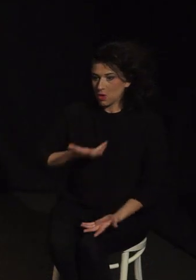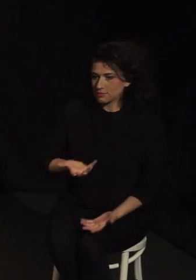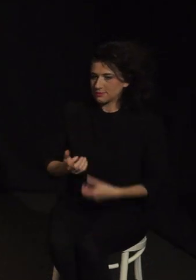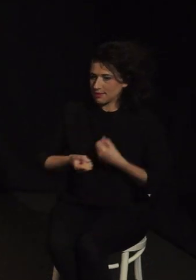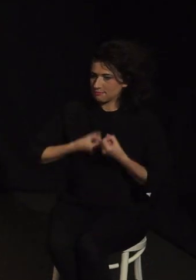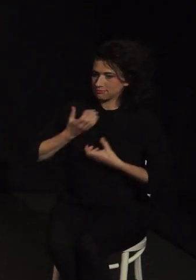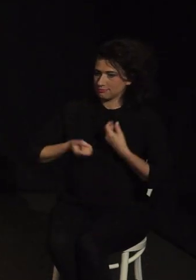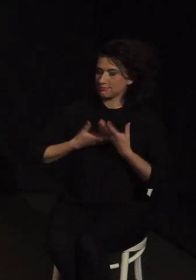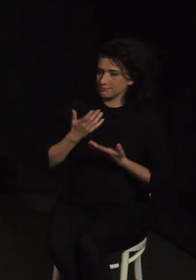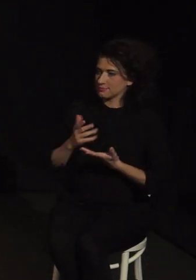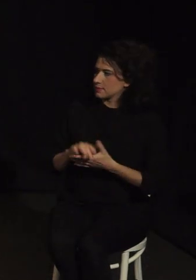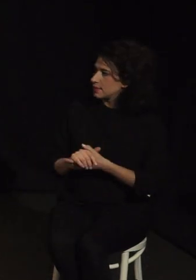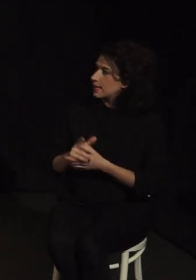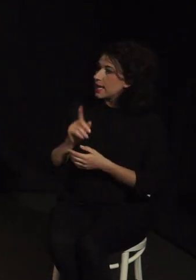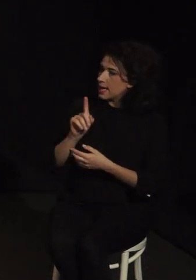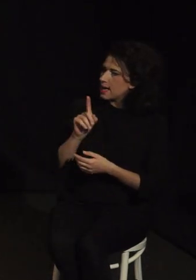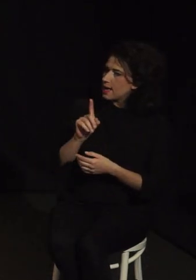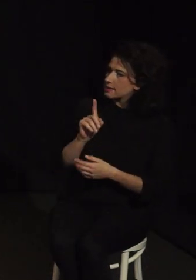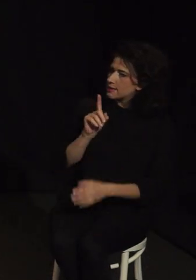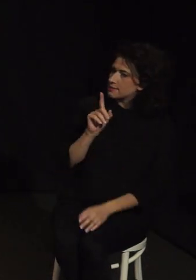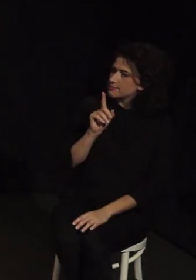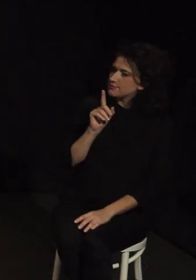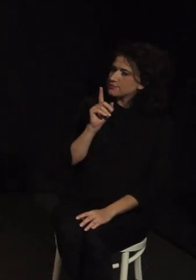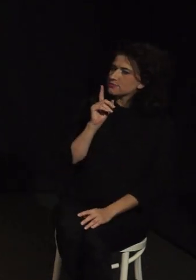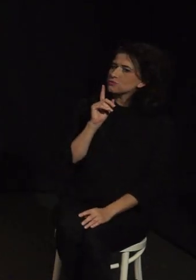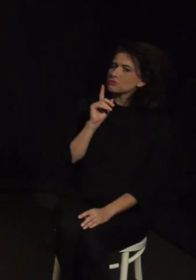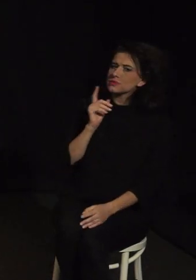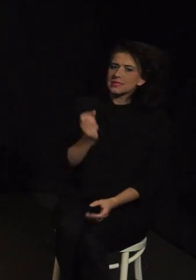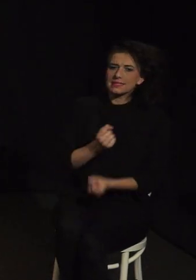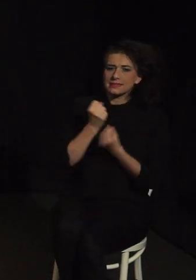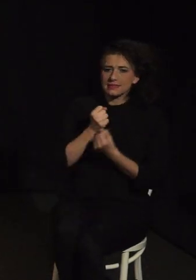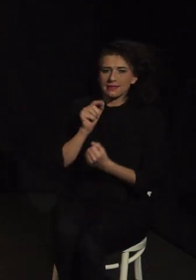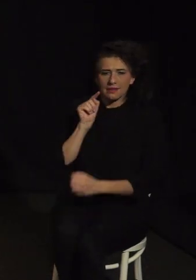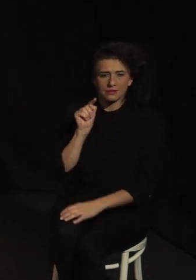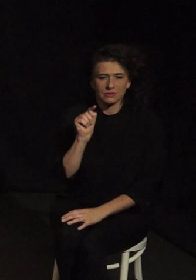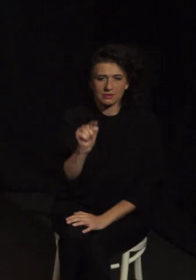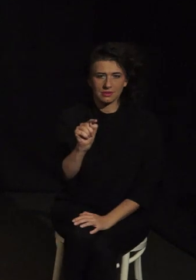However, you have to try to dive deeper into it,